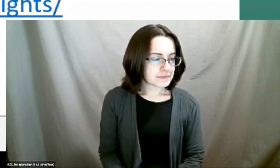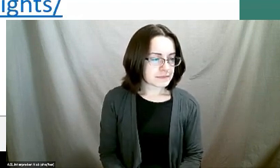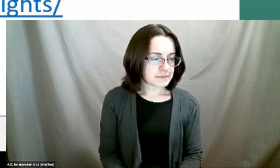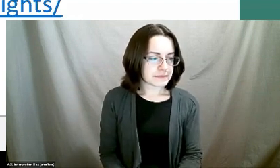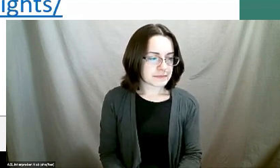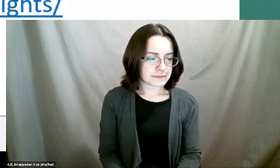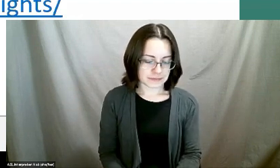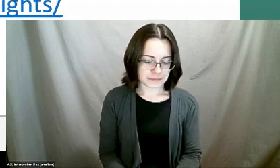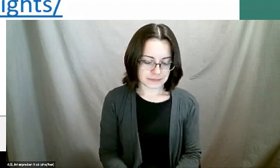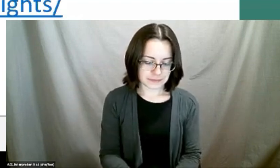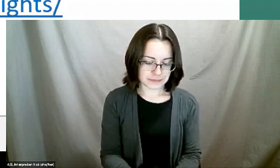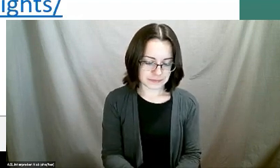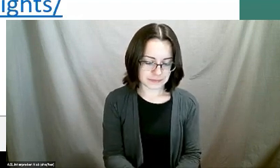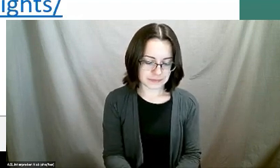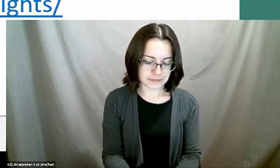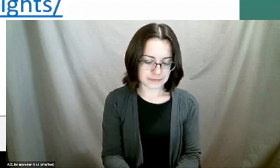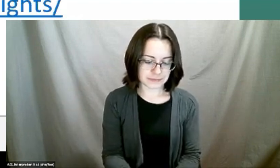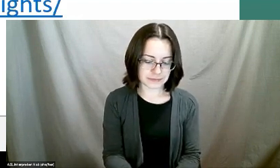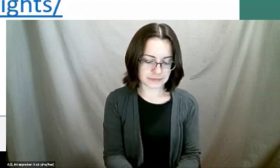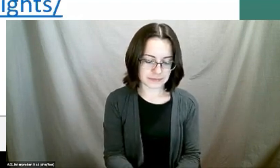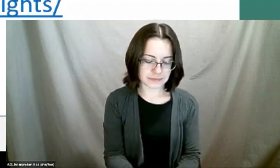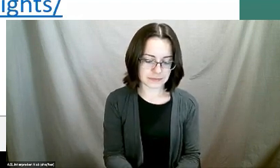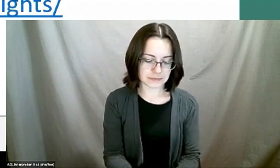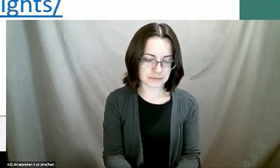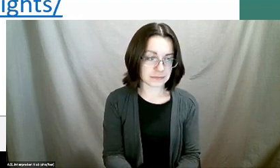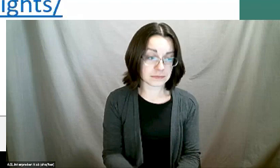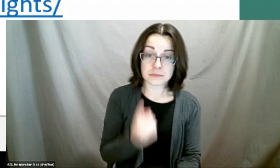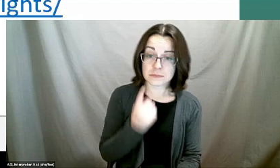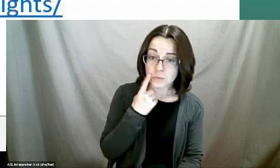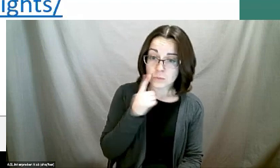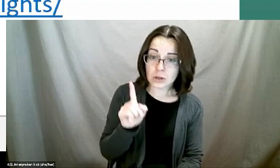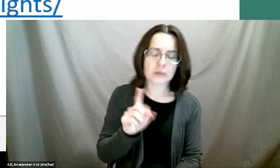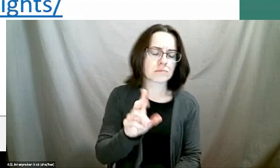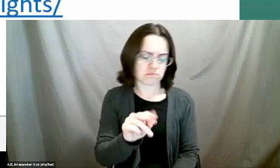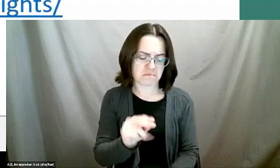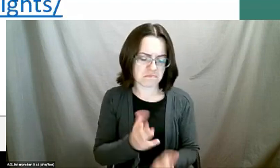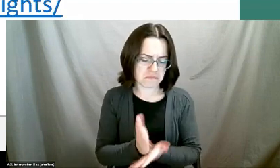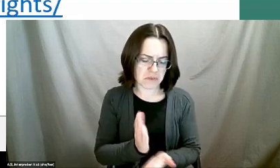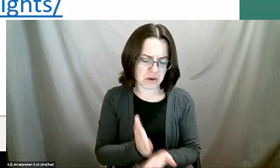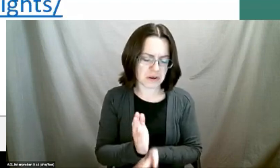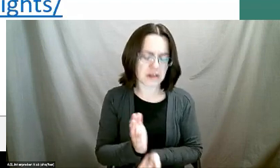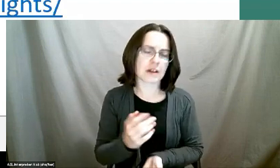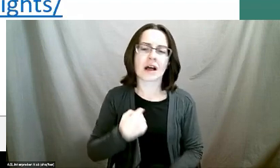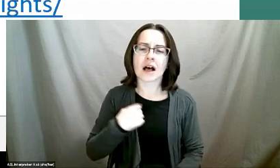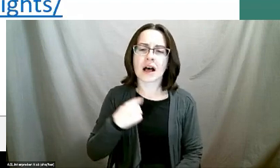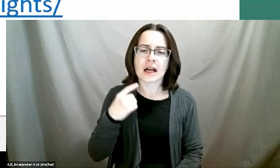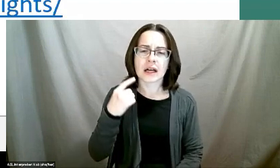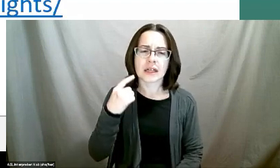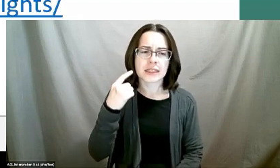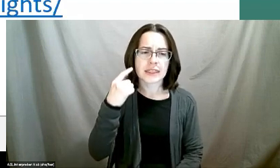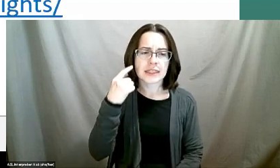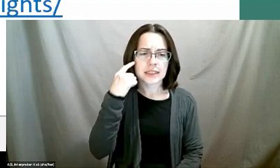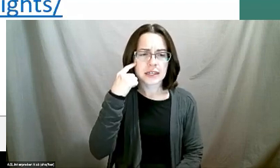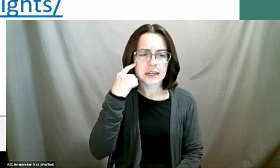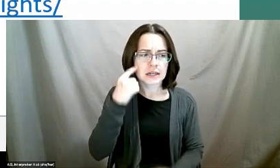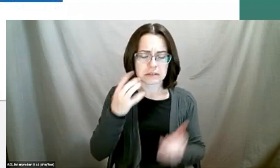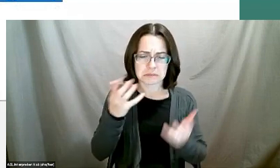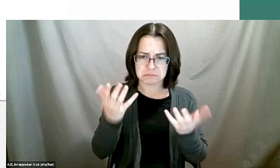Did that work? No, that's alright. I think I think, I think that we are done for today.